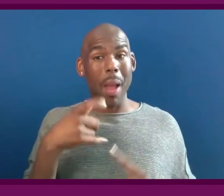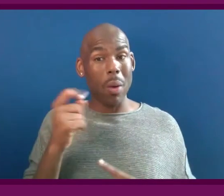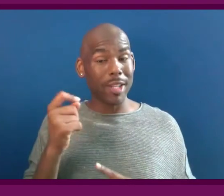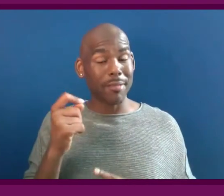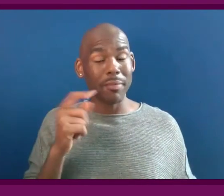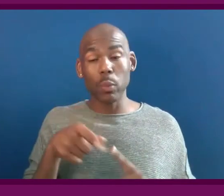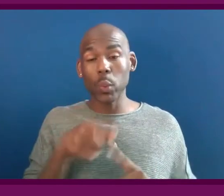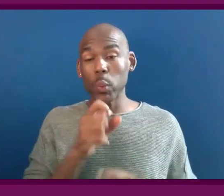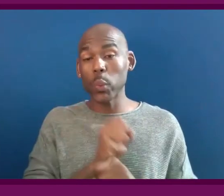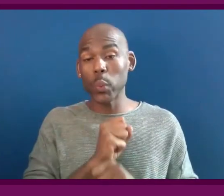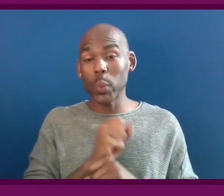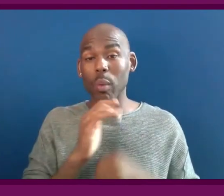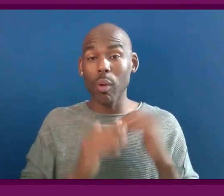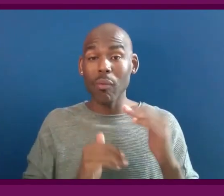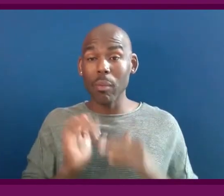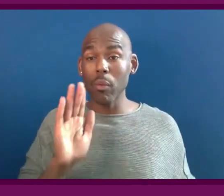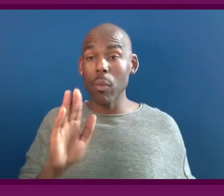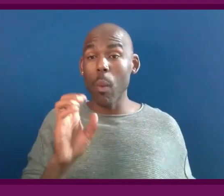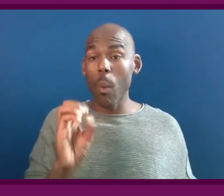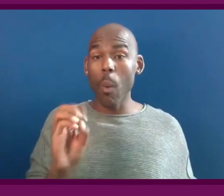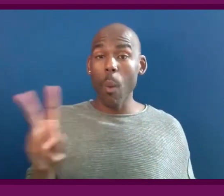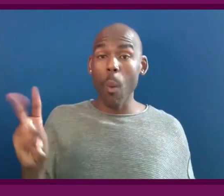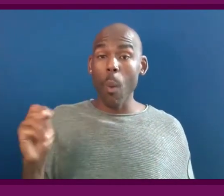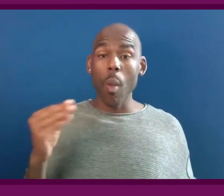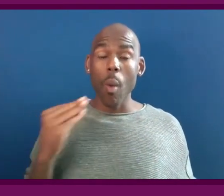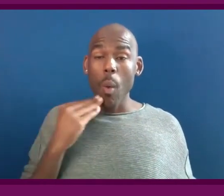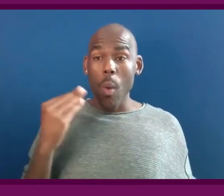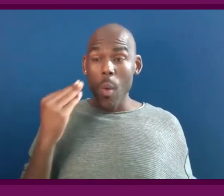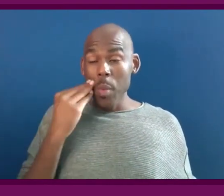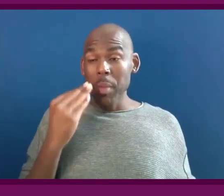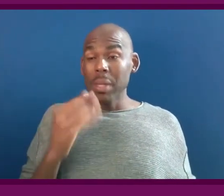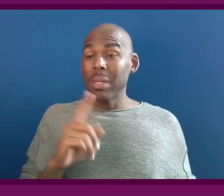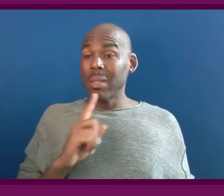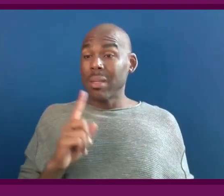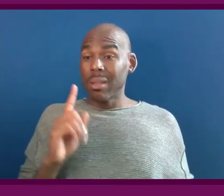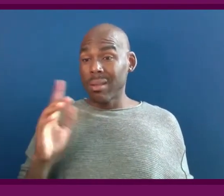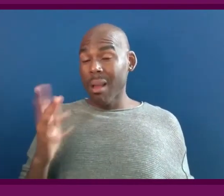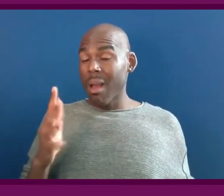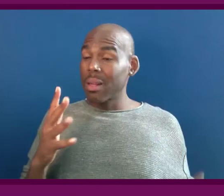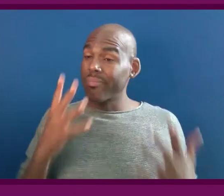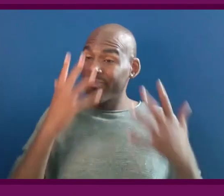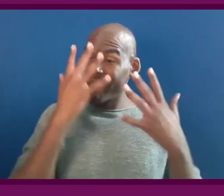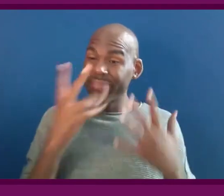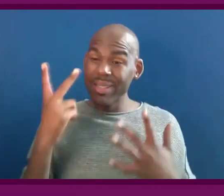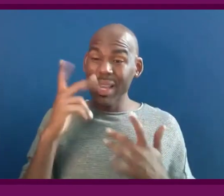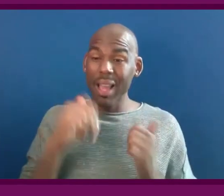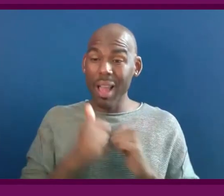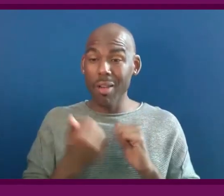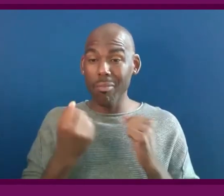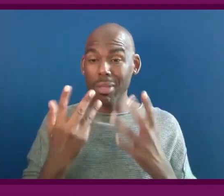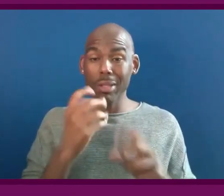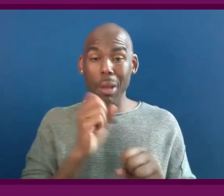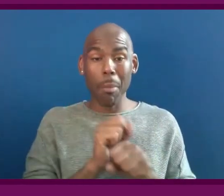in the comforts of our own home. So it's discouraging to see how so many employers are just like, "Okay, let's go back.